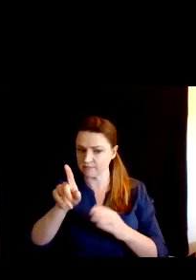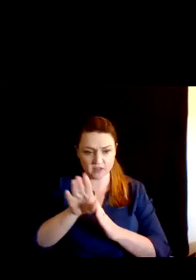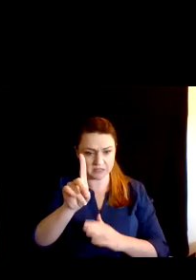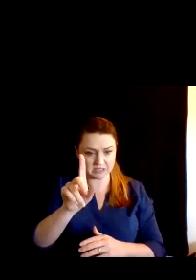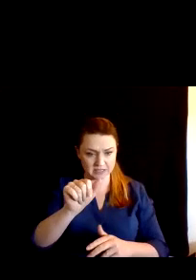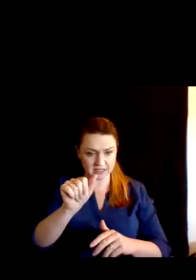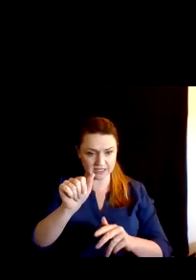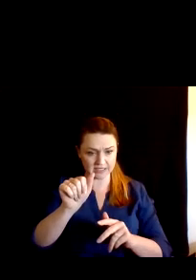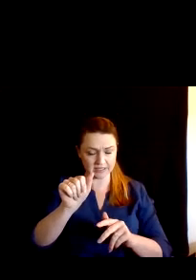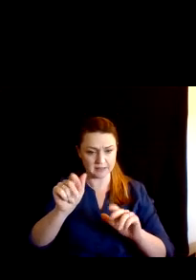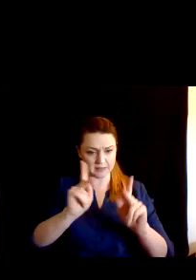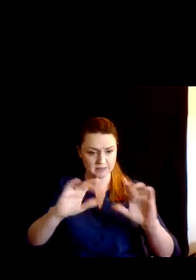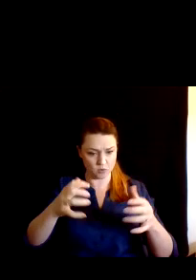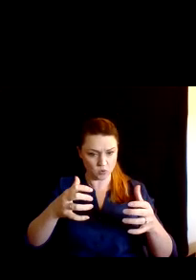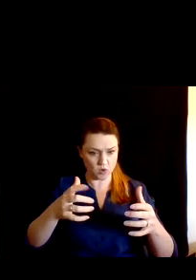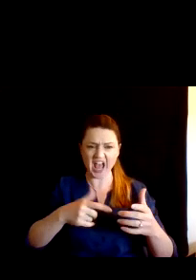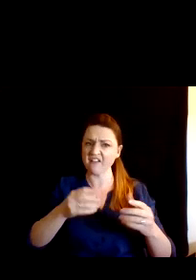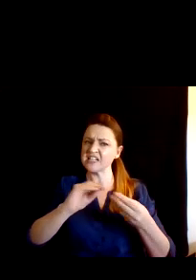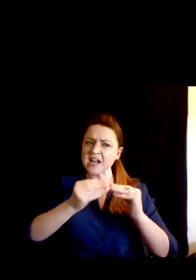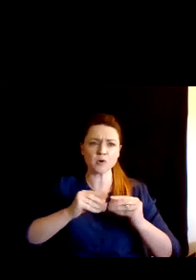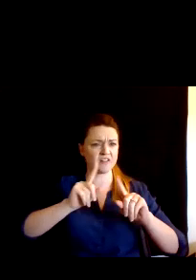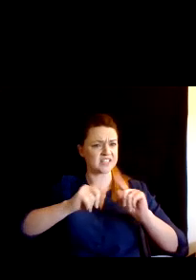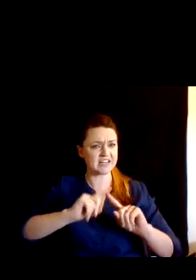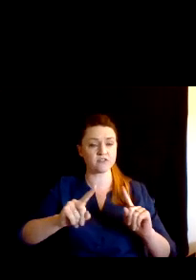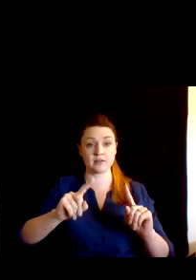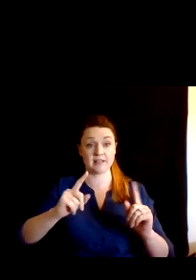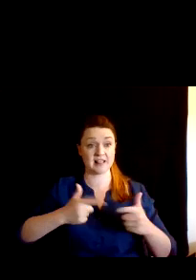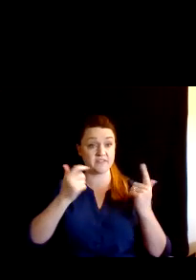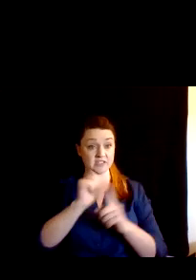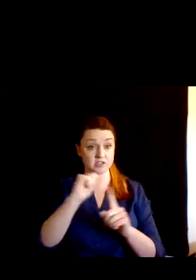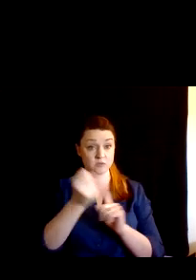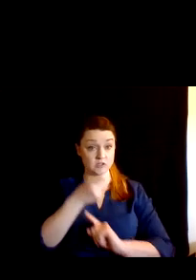who have a number of different living arrangements. So that's really important.